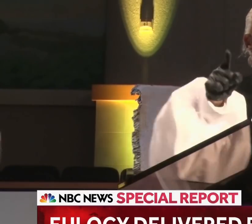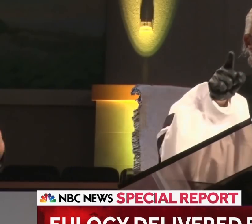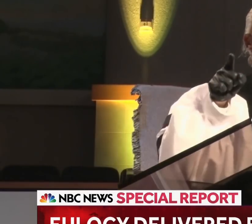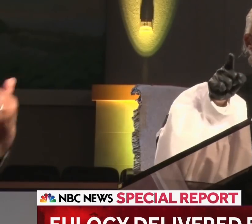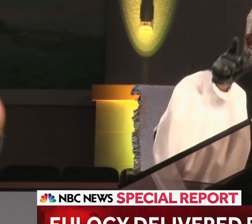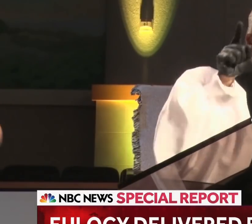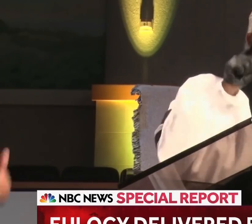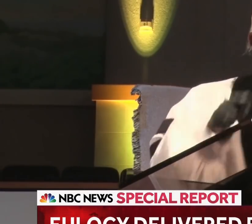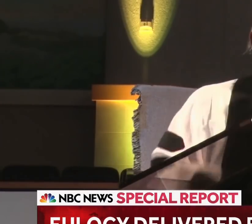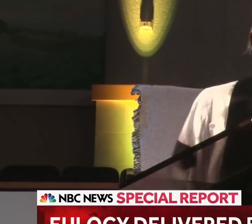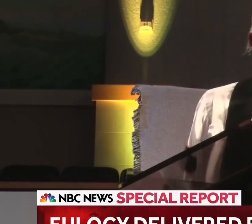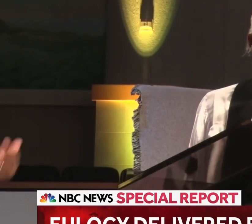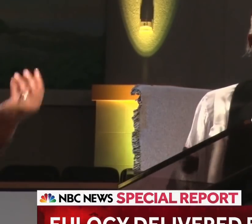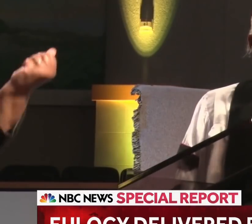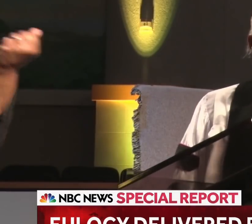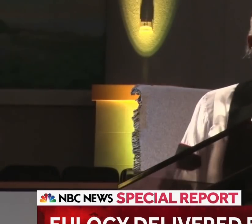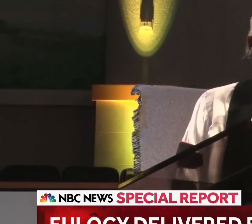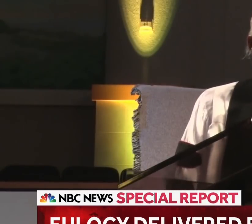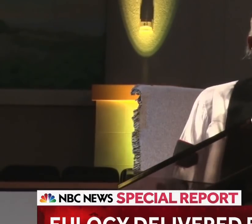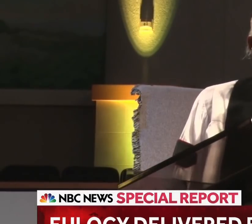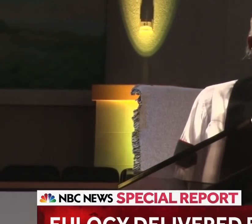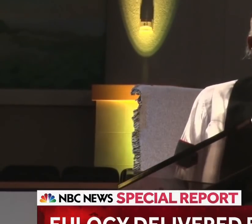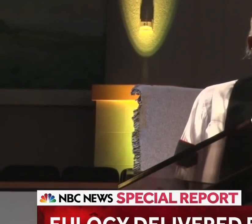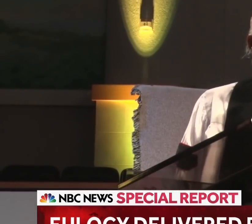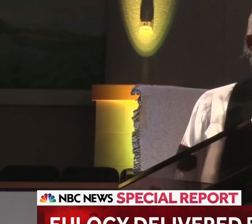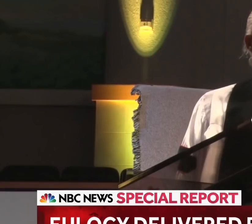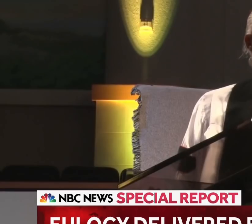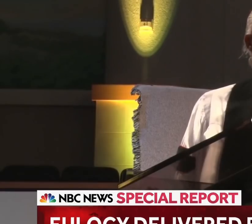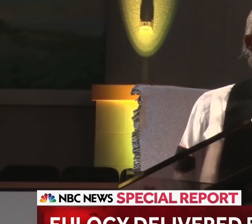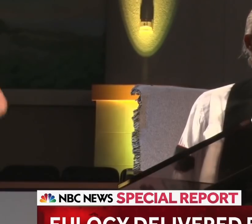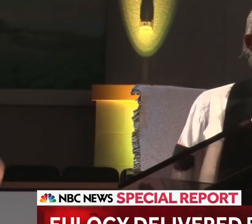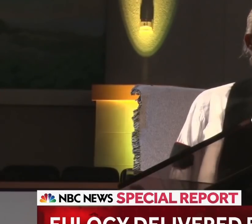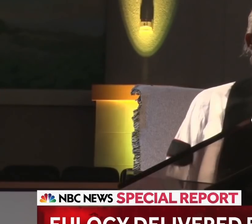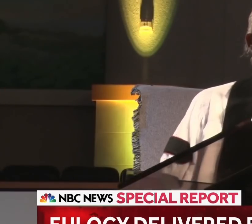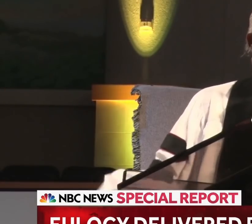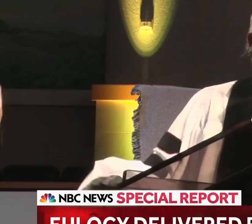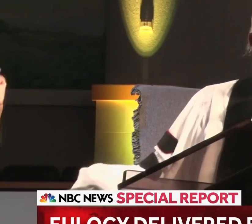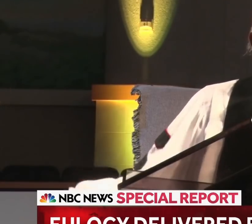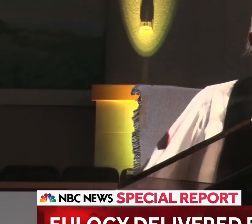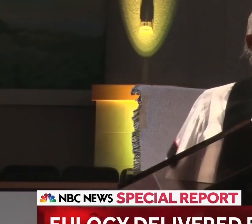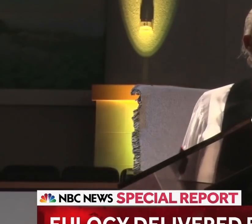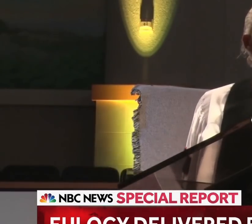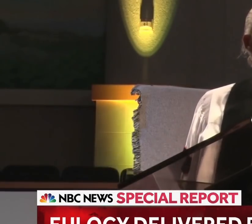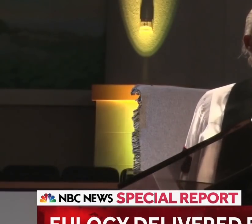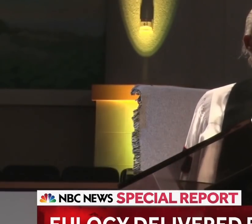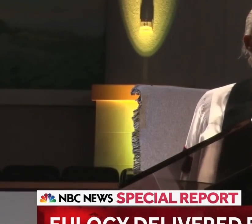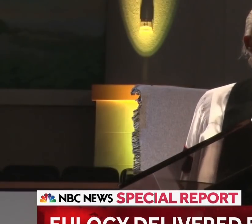AND WE GOT SOMETHING THAT WE HAD BEFORE WE HAD THE VOTE.